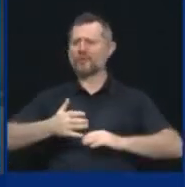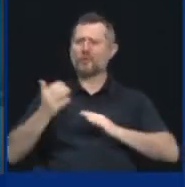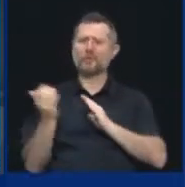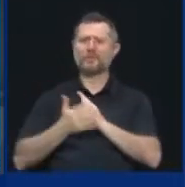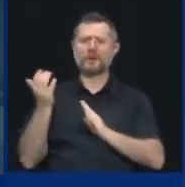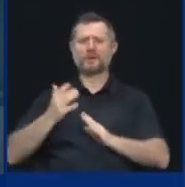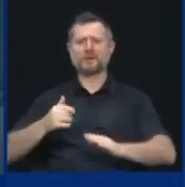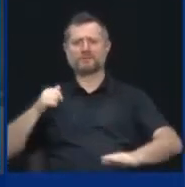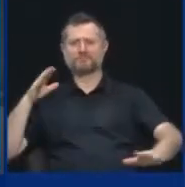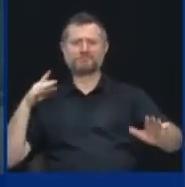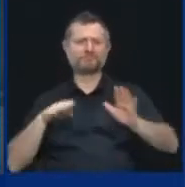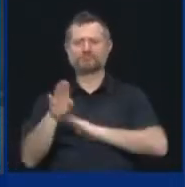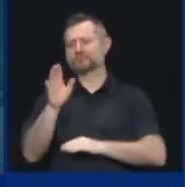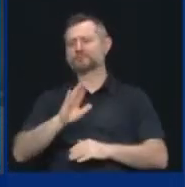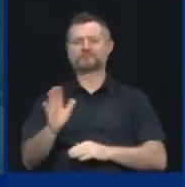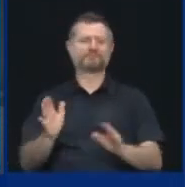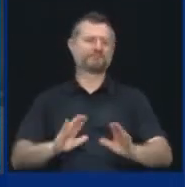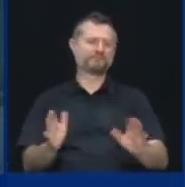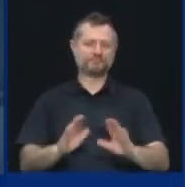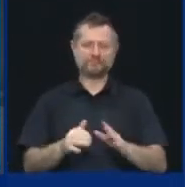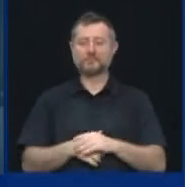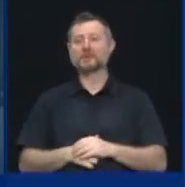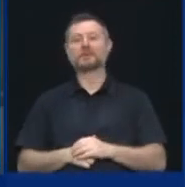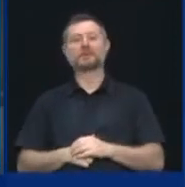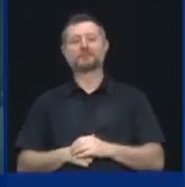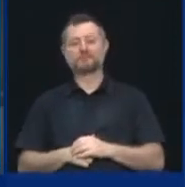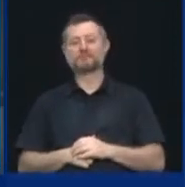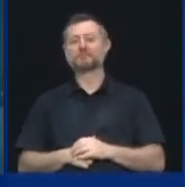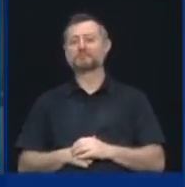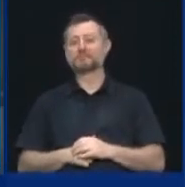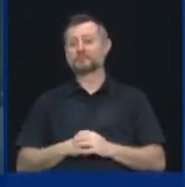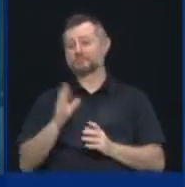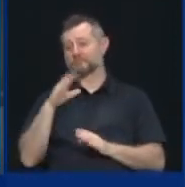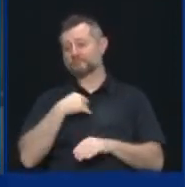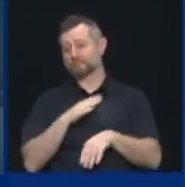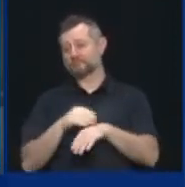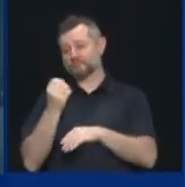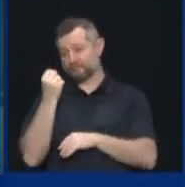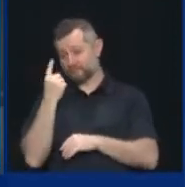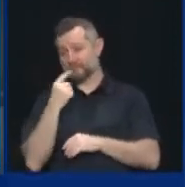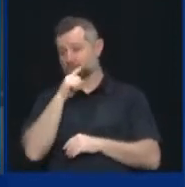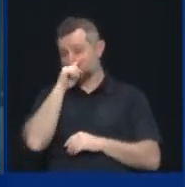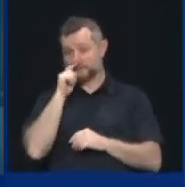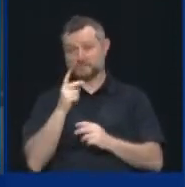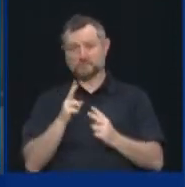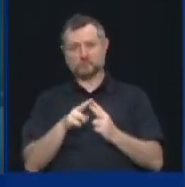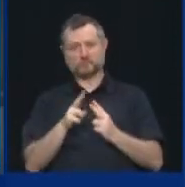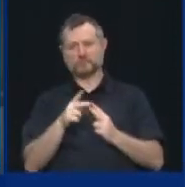THAN EVER BEFORE. IT IS NOT AN AUTOMATIC RECOVERY. LOOK AT THE RATE WE WANT TO.